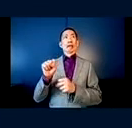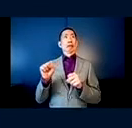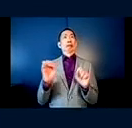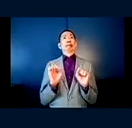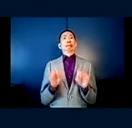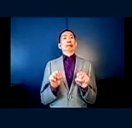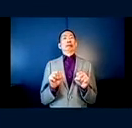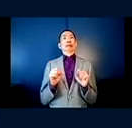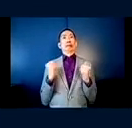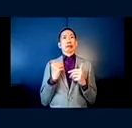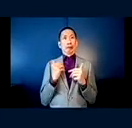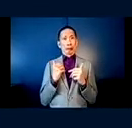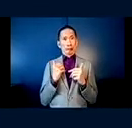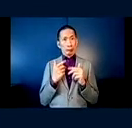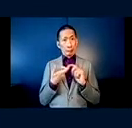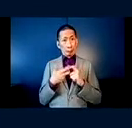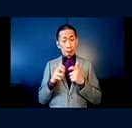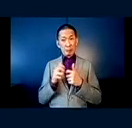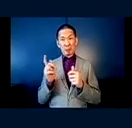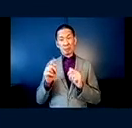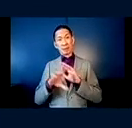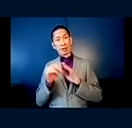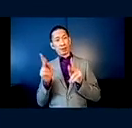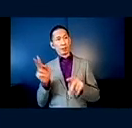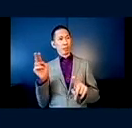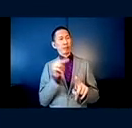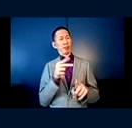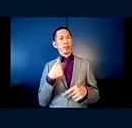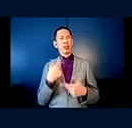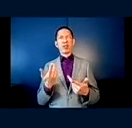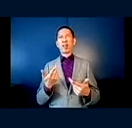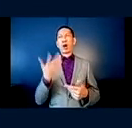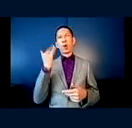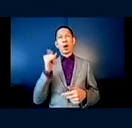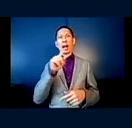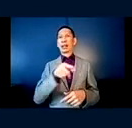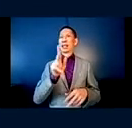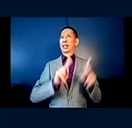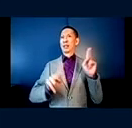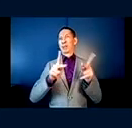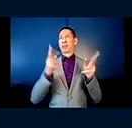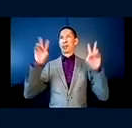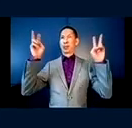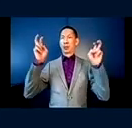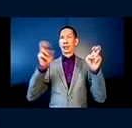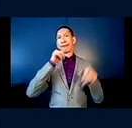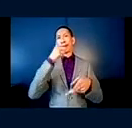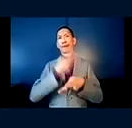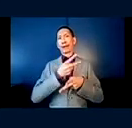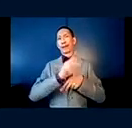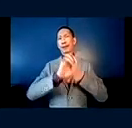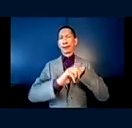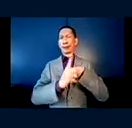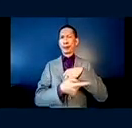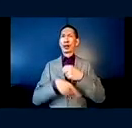THREW OUT AND COULD BE A VENUE FOR TETANUS. OUTSIDEES WHY DON'T THESE PEOPLE, QUOTE/UNQUOTE, TAKE CARE